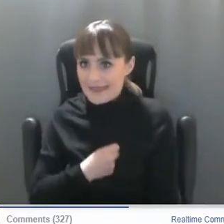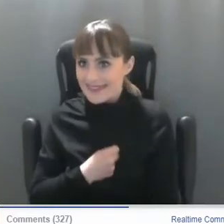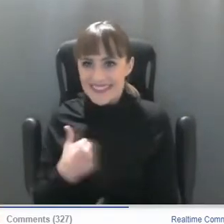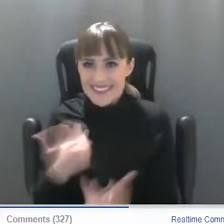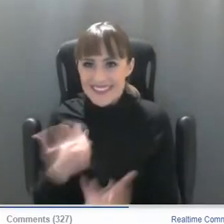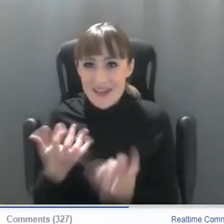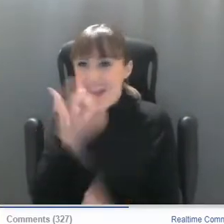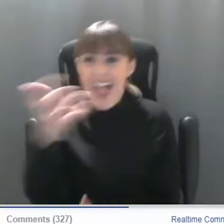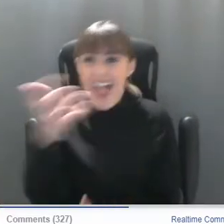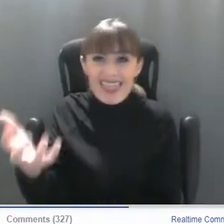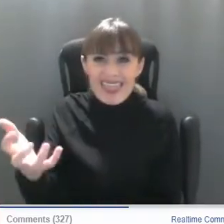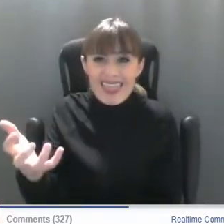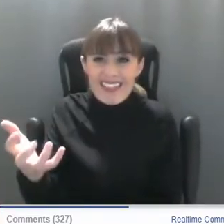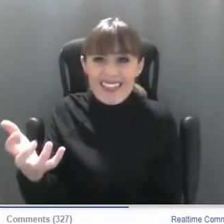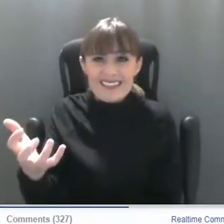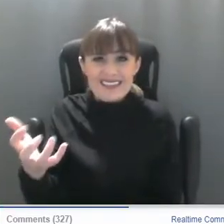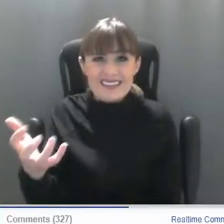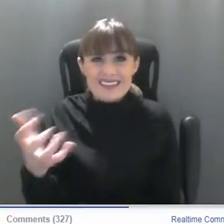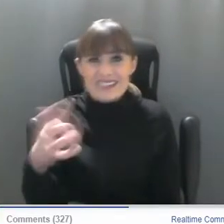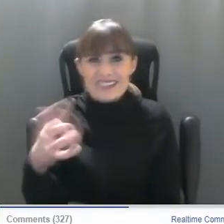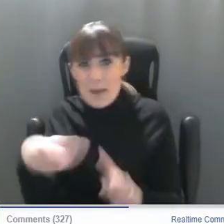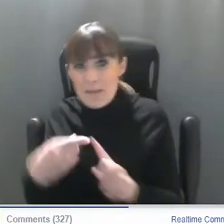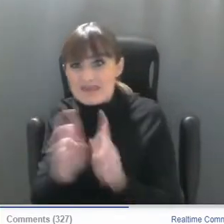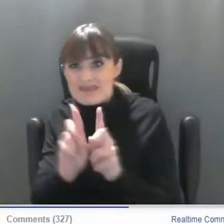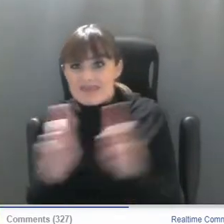about staying six feet apart, 'cause I'll deafen you guys, I've got this microphone on.